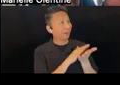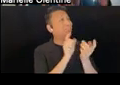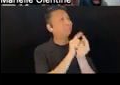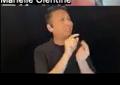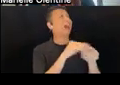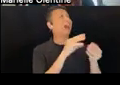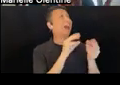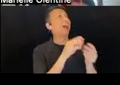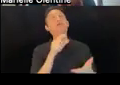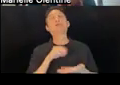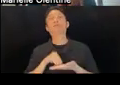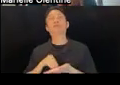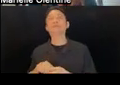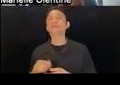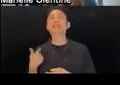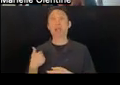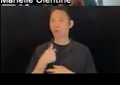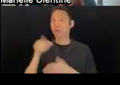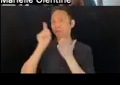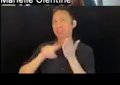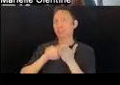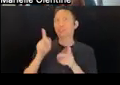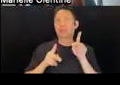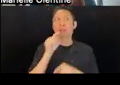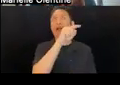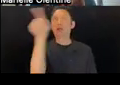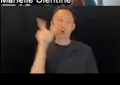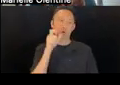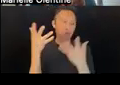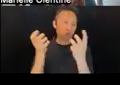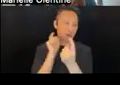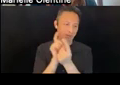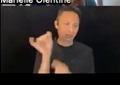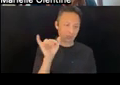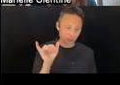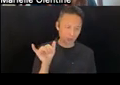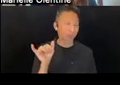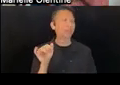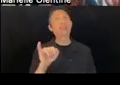were at least connected to a little bit through Gotham week and Gotham lab. So it's pretty